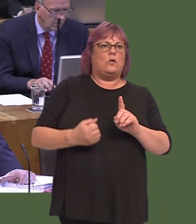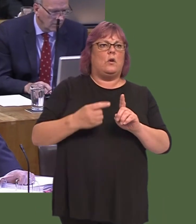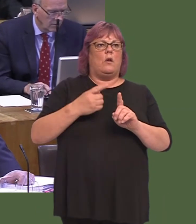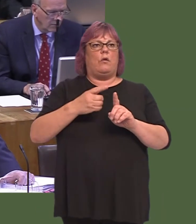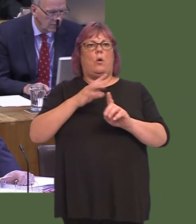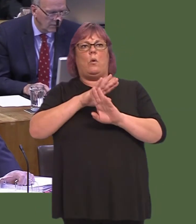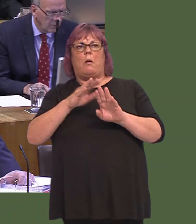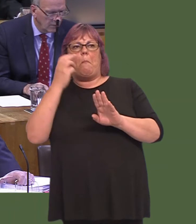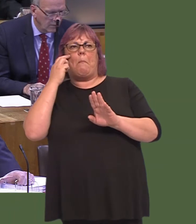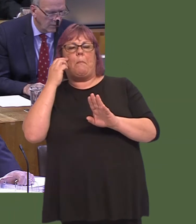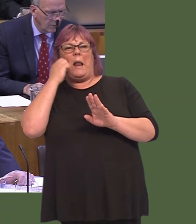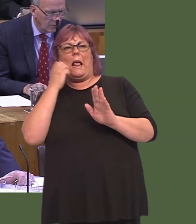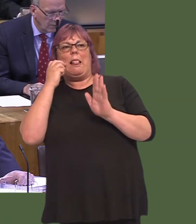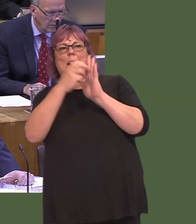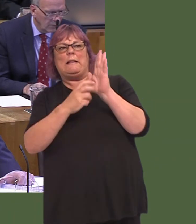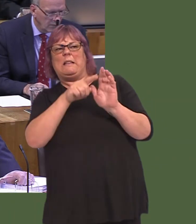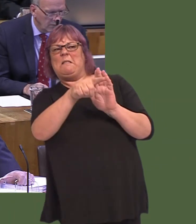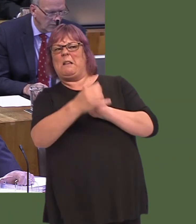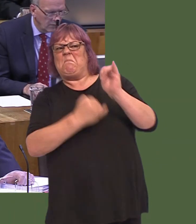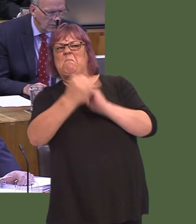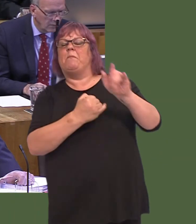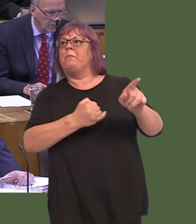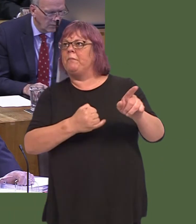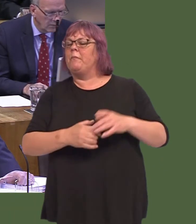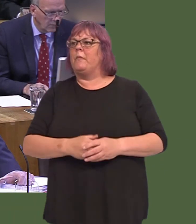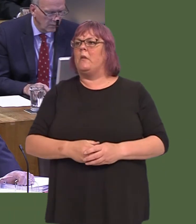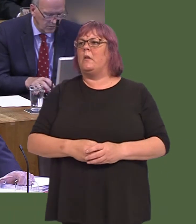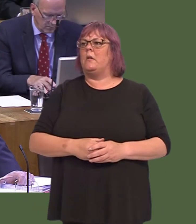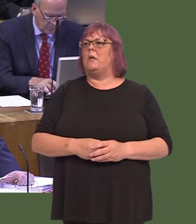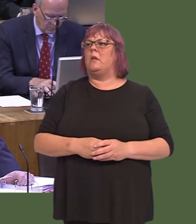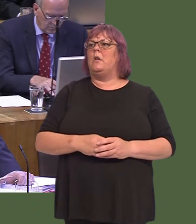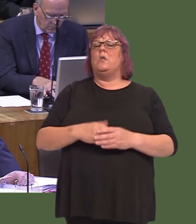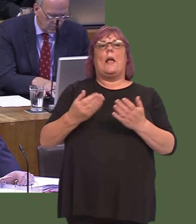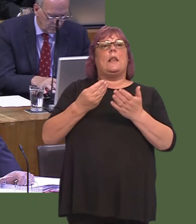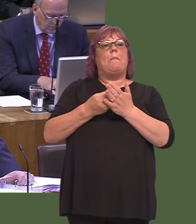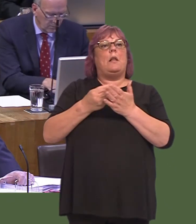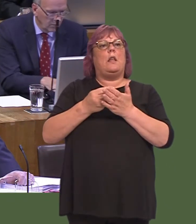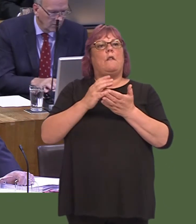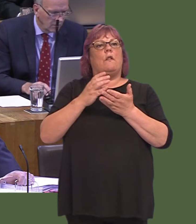All organisations that receive funding from Welsh Government either directly or via grants